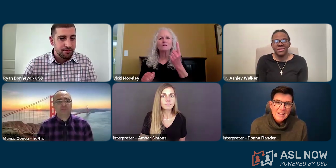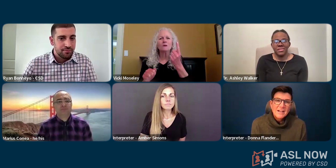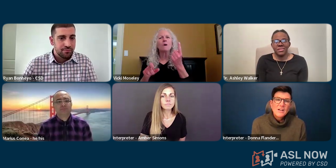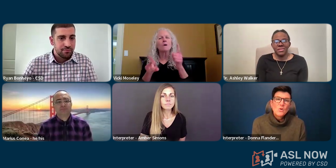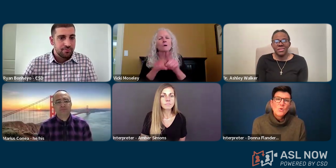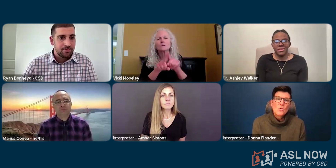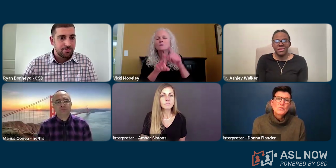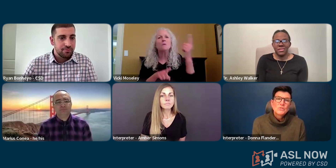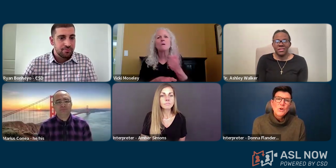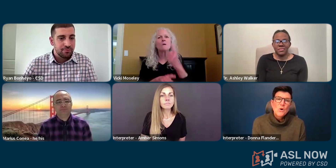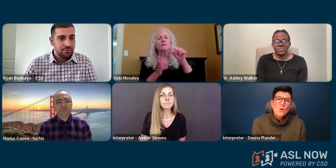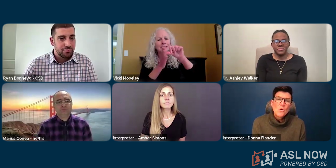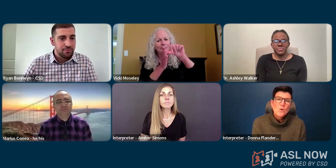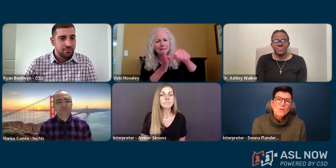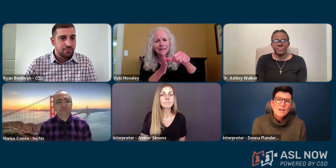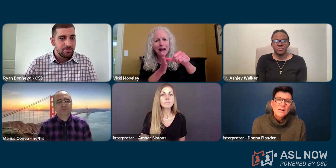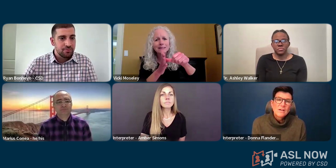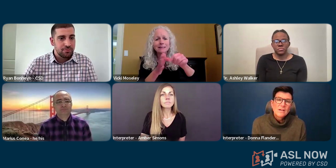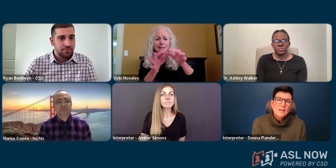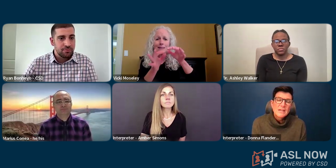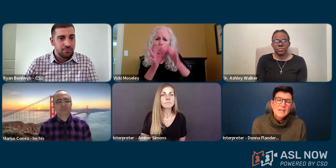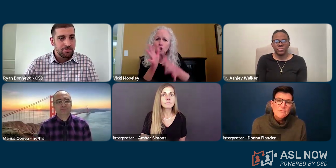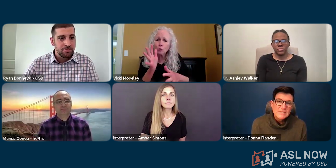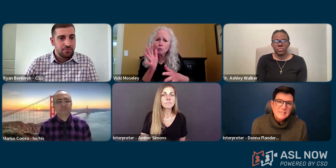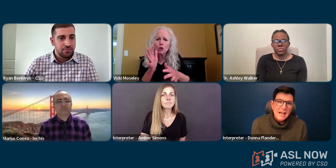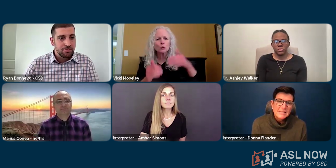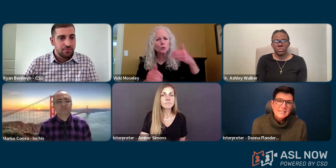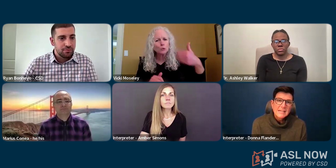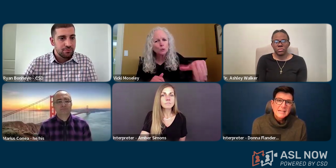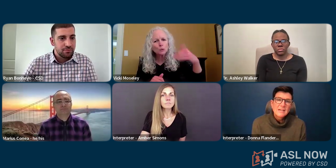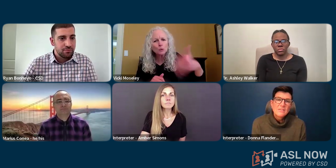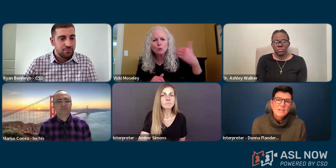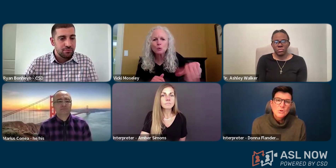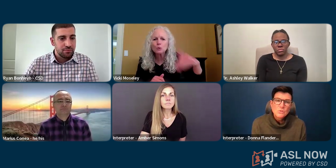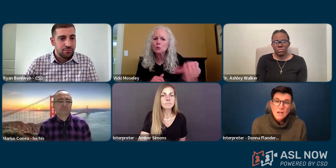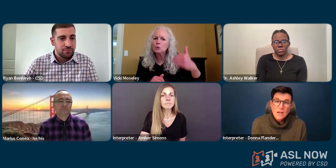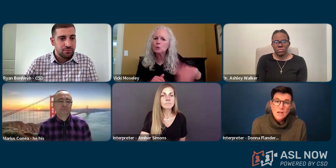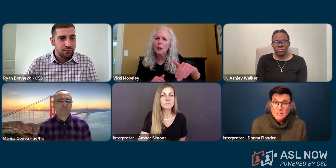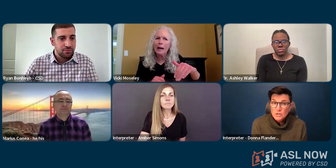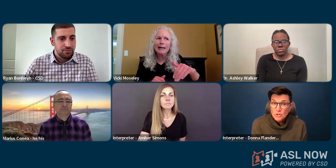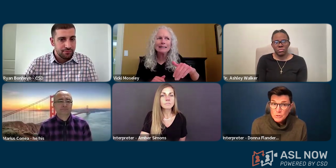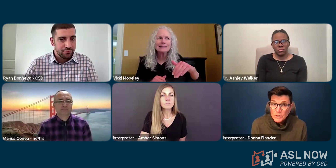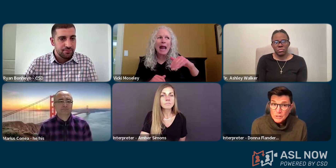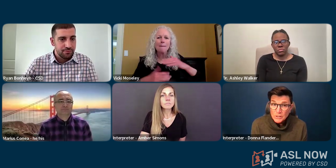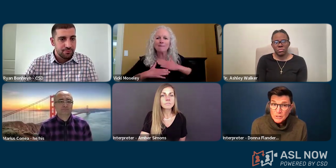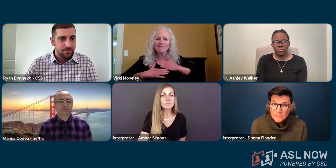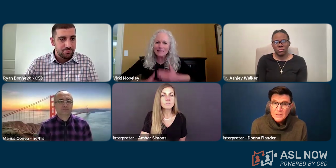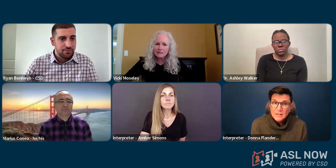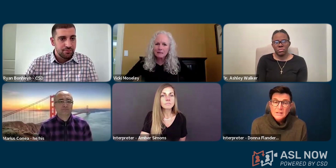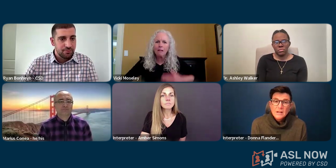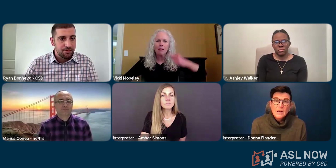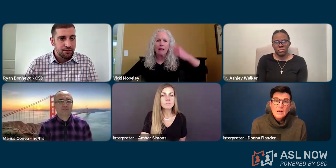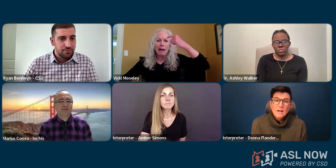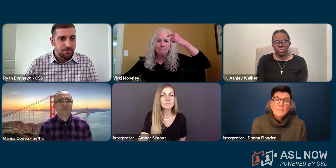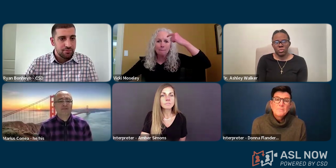So emphasizing the use of an interpreter,